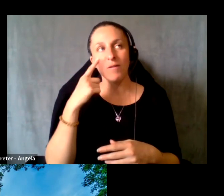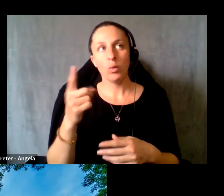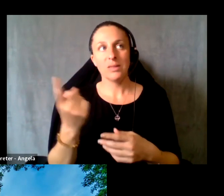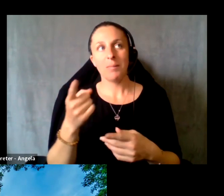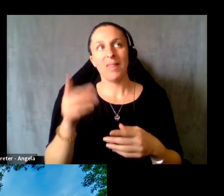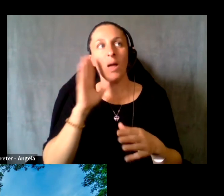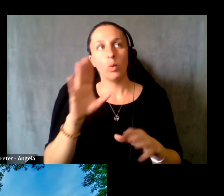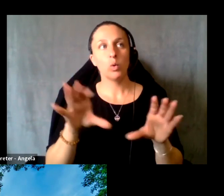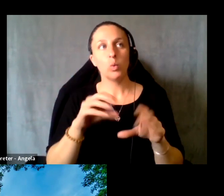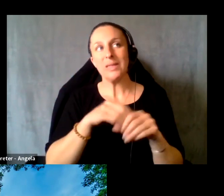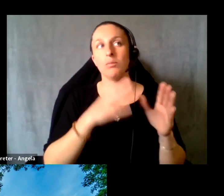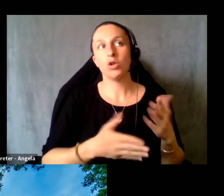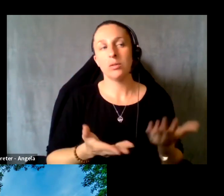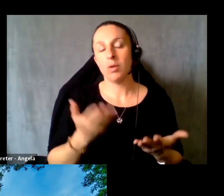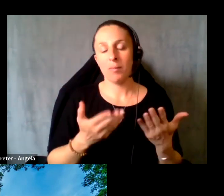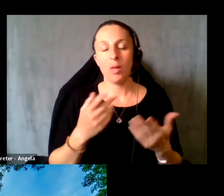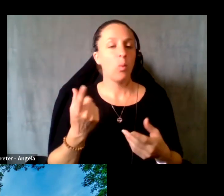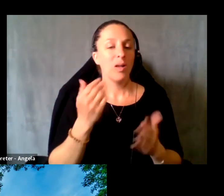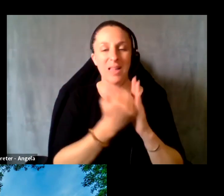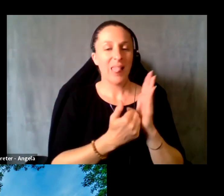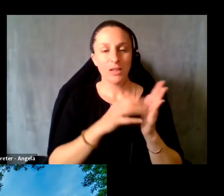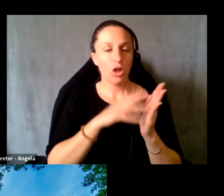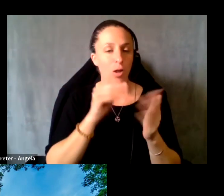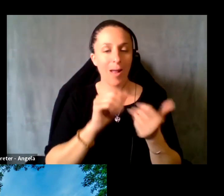What is some of those lessons learned? How can we take what you guys have learned and